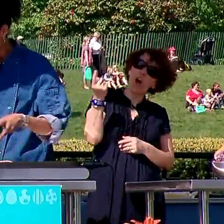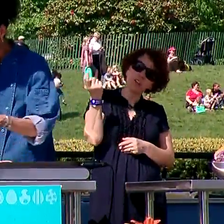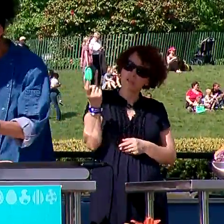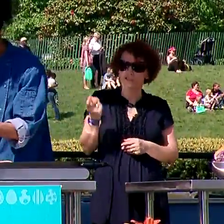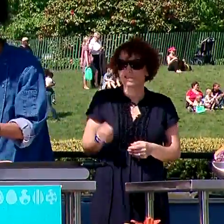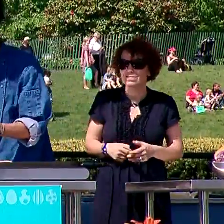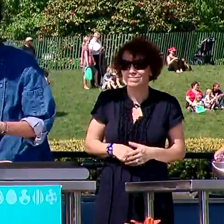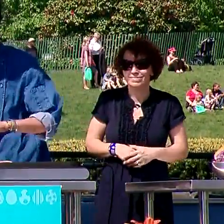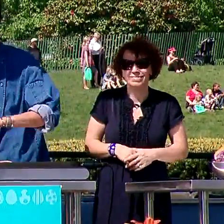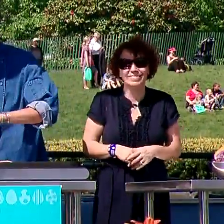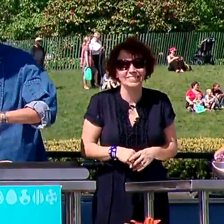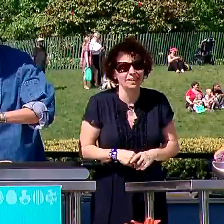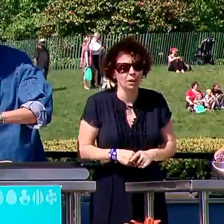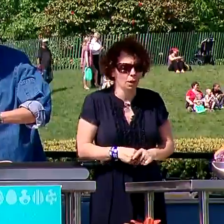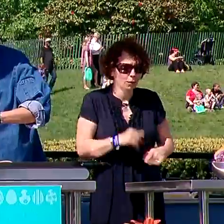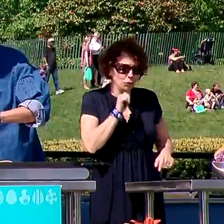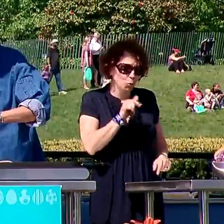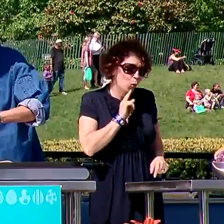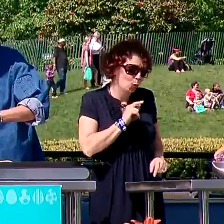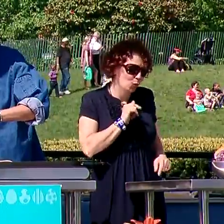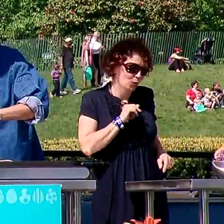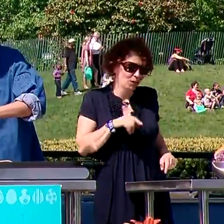All right, so let's put -- go ahead,